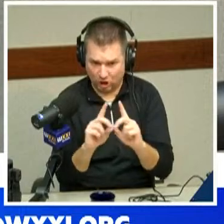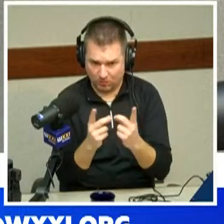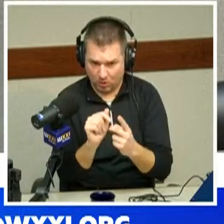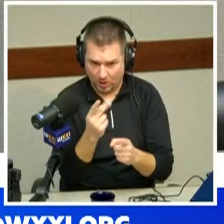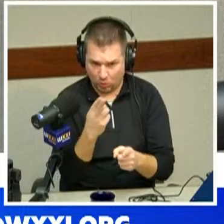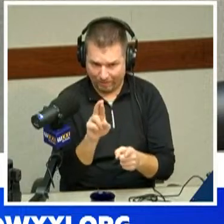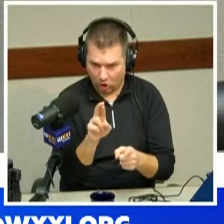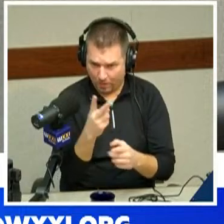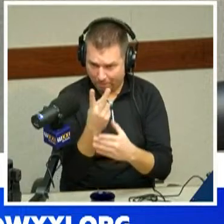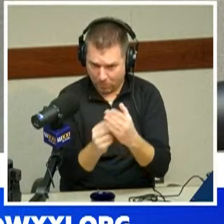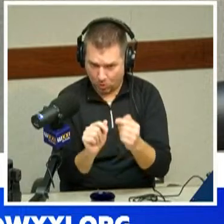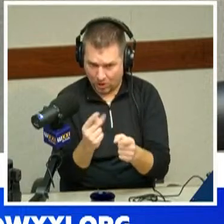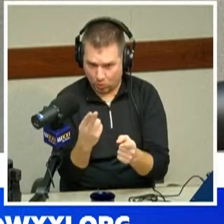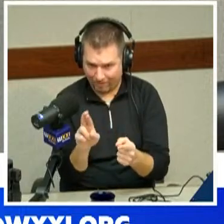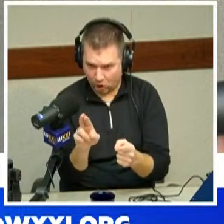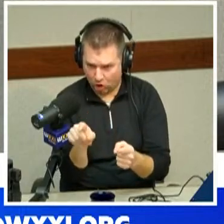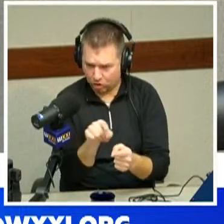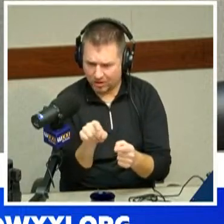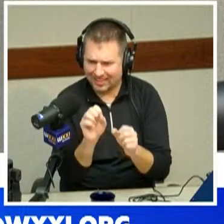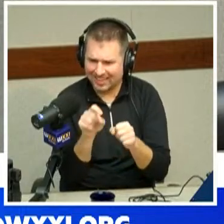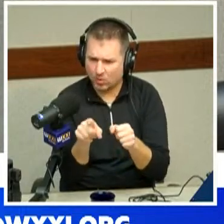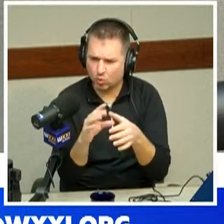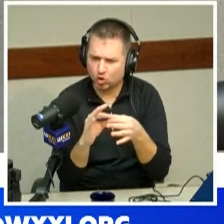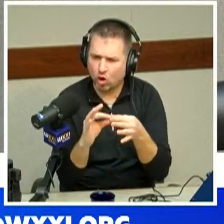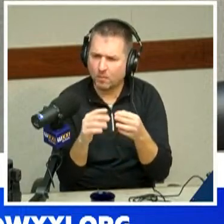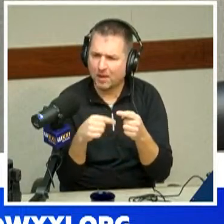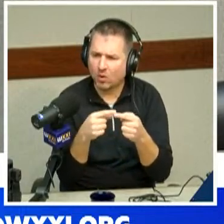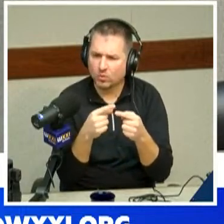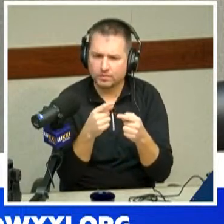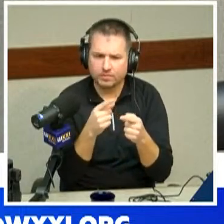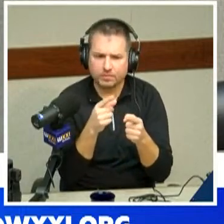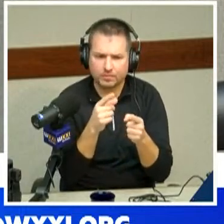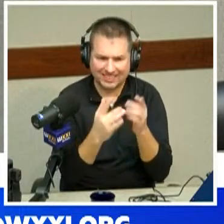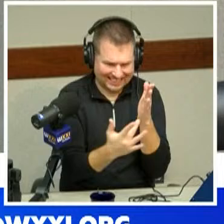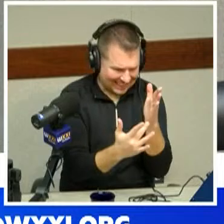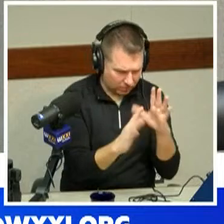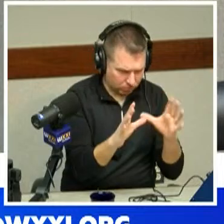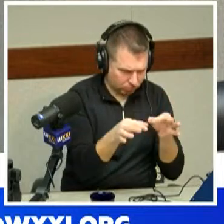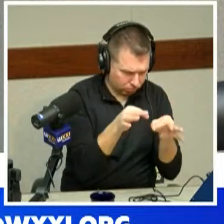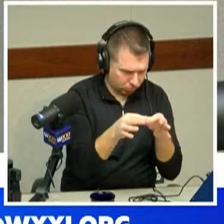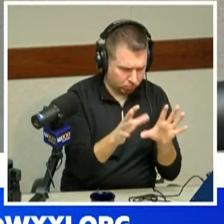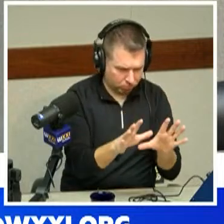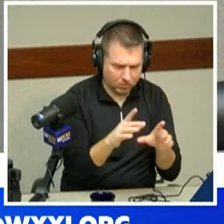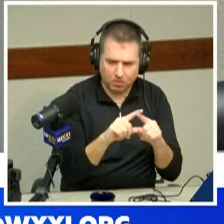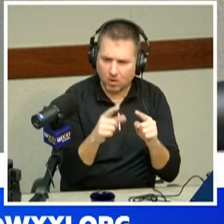both at U ofr um talk about we've talked a lot about the the tech um but i' love to hear on the